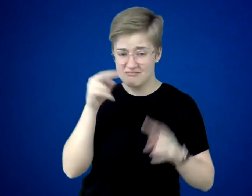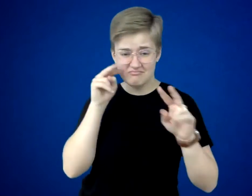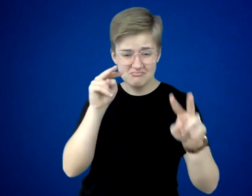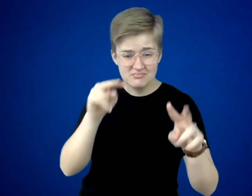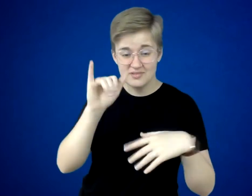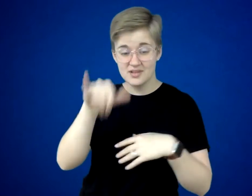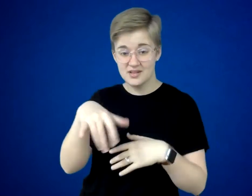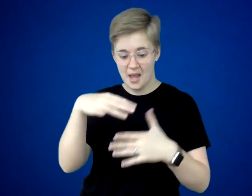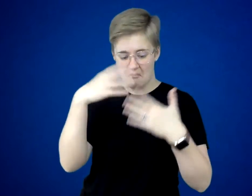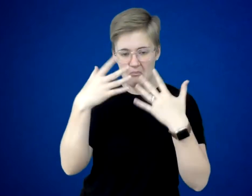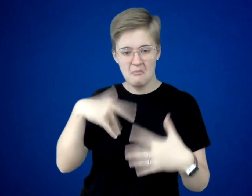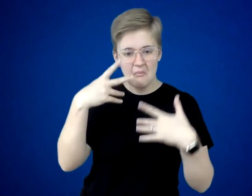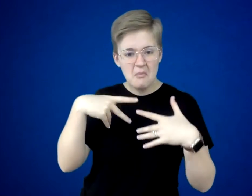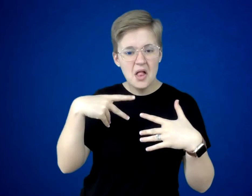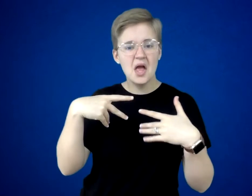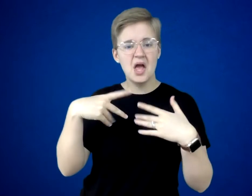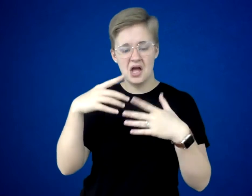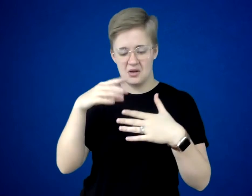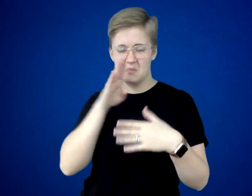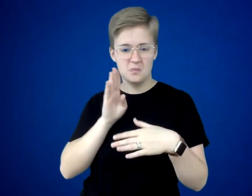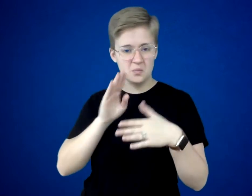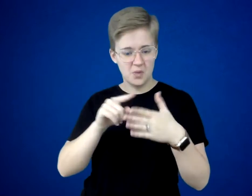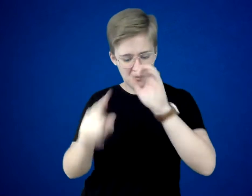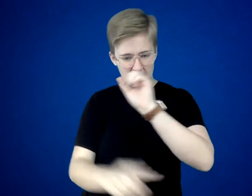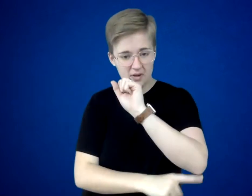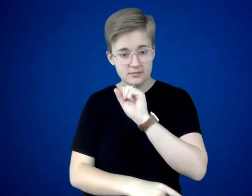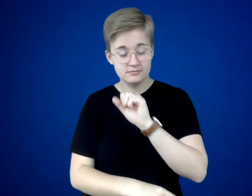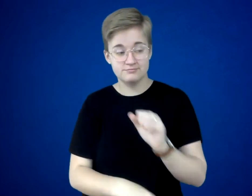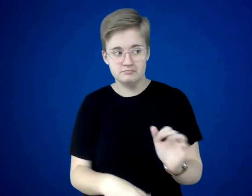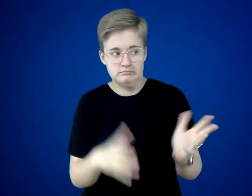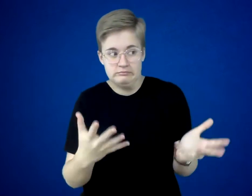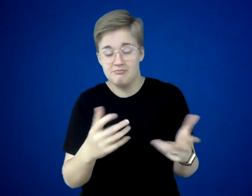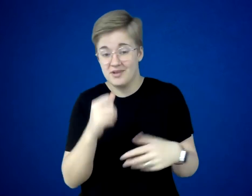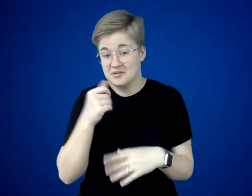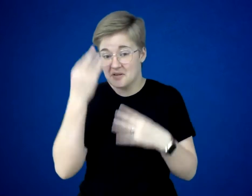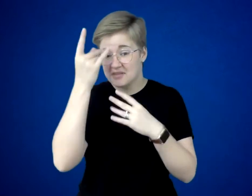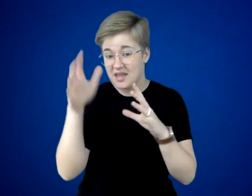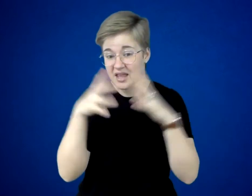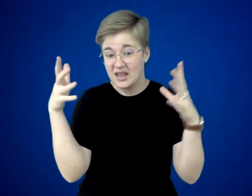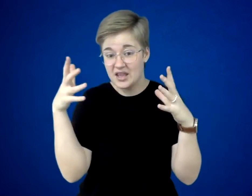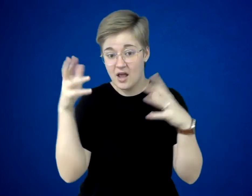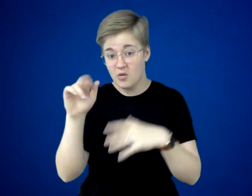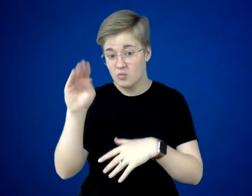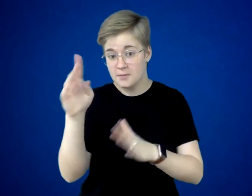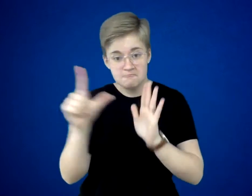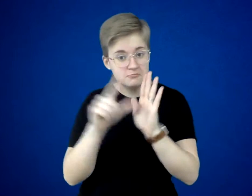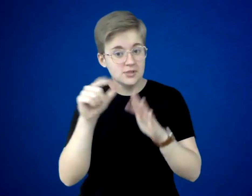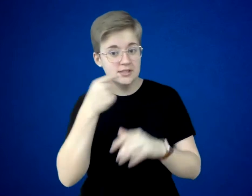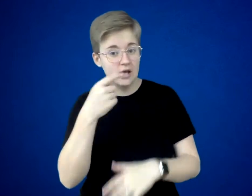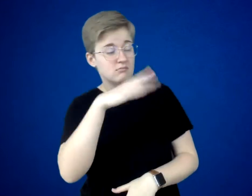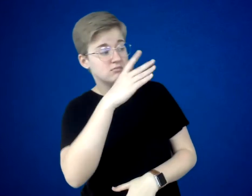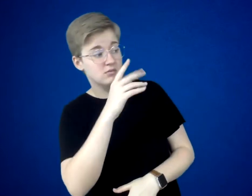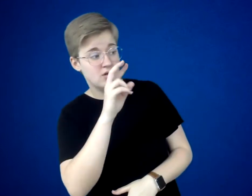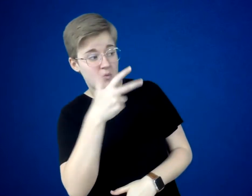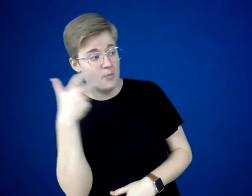Without thinking, Rob said, “Beauchamp.” “Beauchamp,” his father repeated, low and